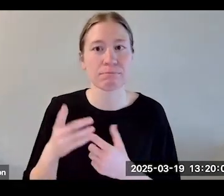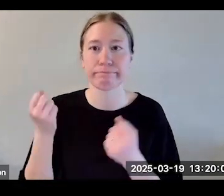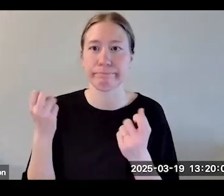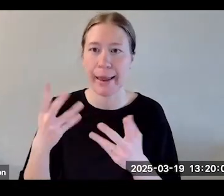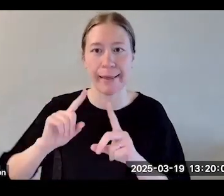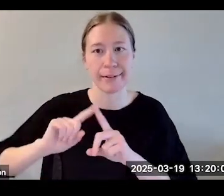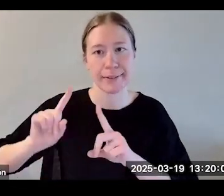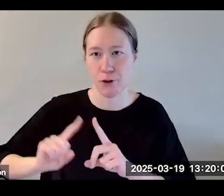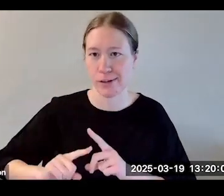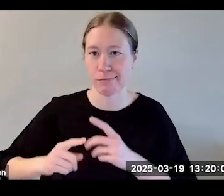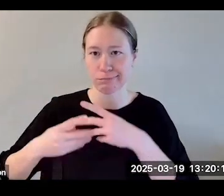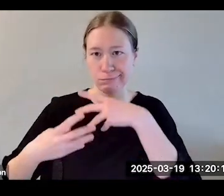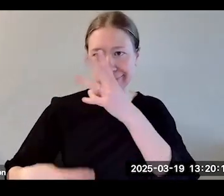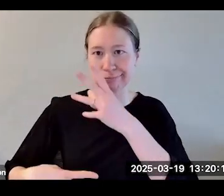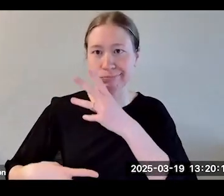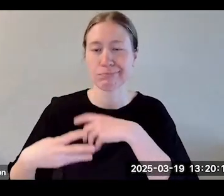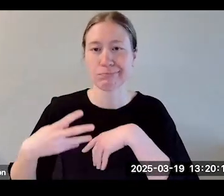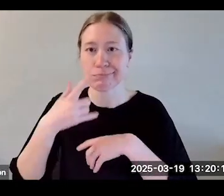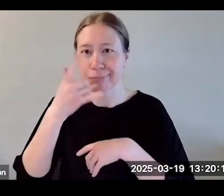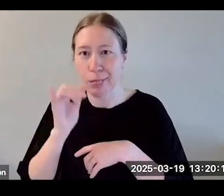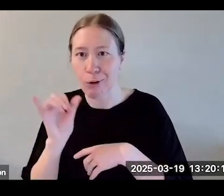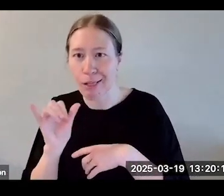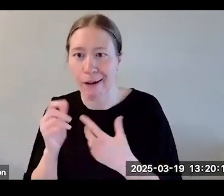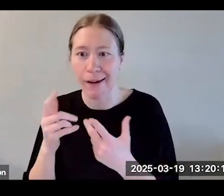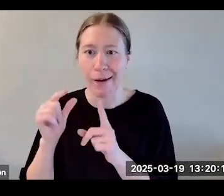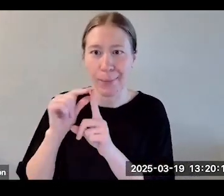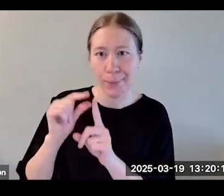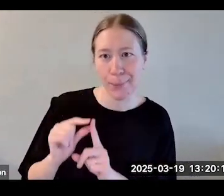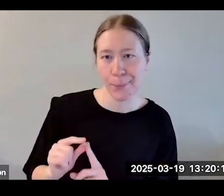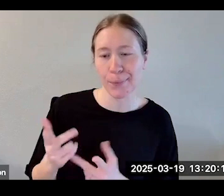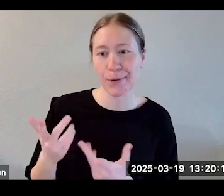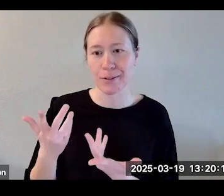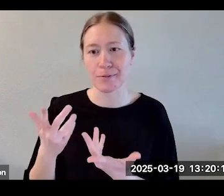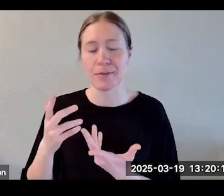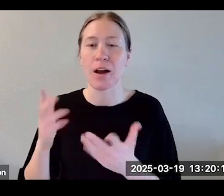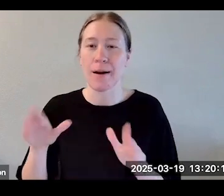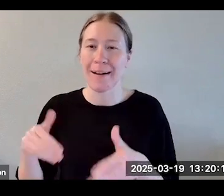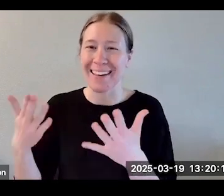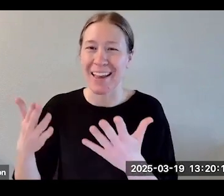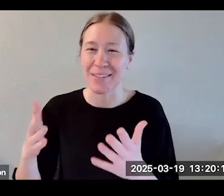and again, we really want to recommend using those sans serif fonts.